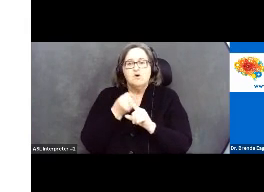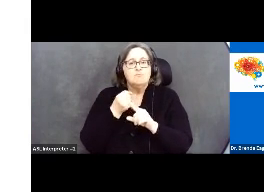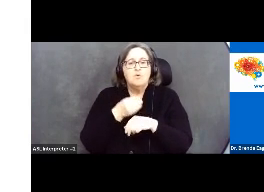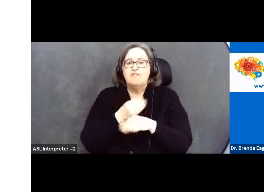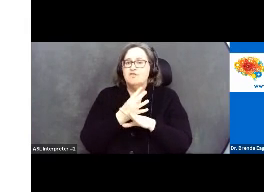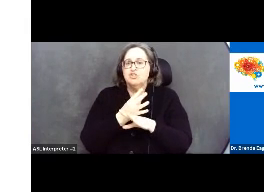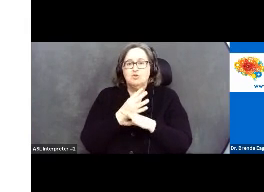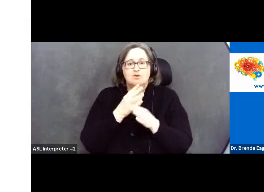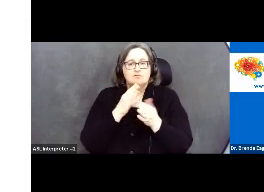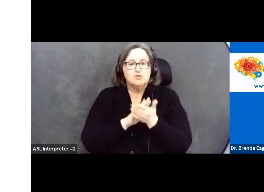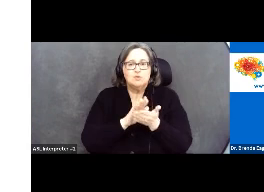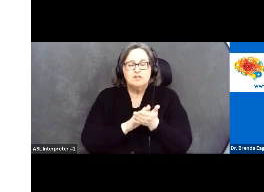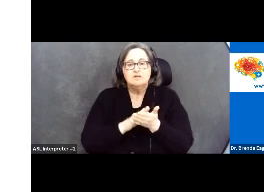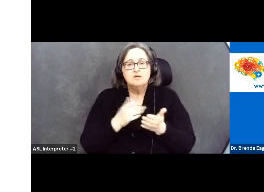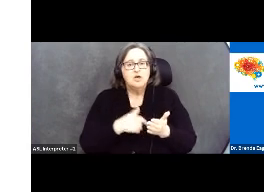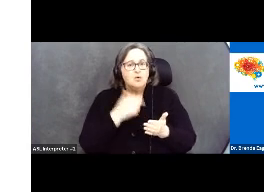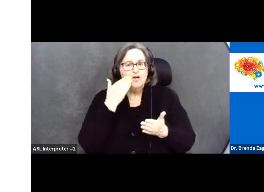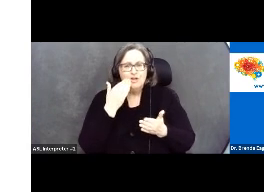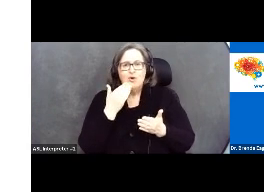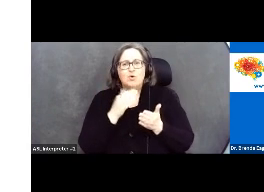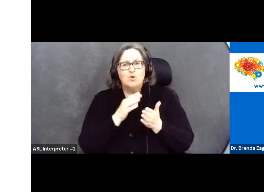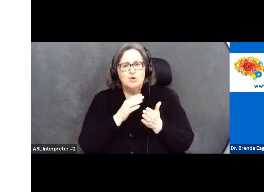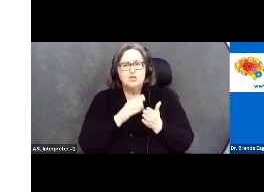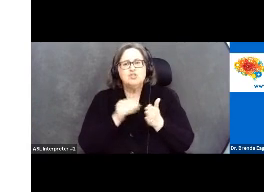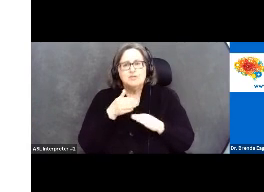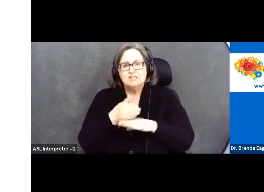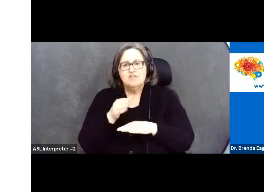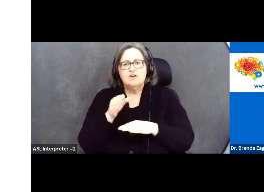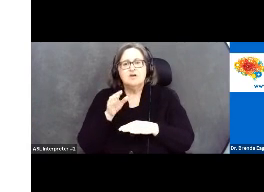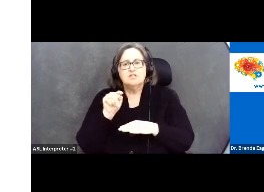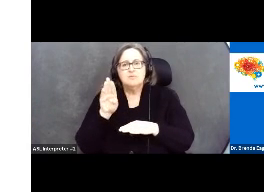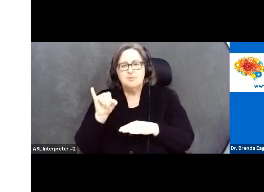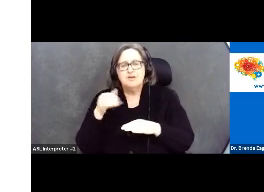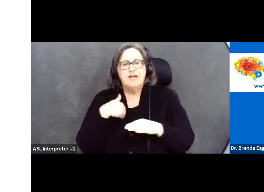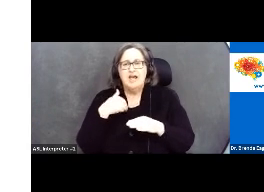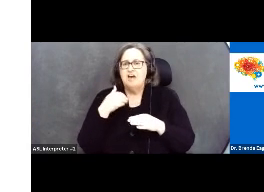So we know that often students after brain injury have trouble with visual scanning, visual